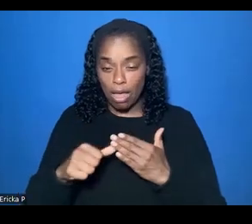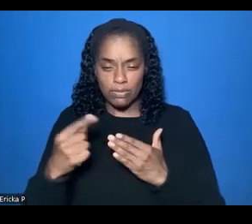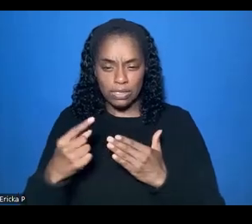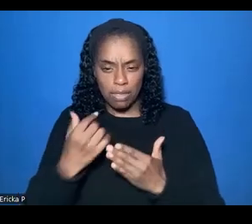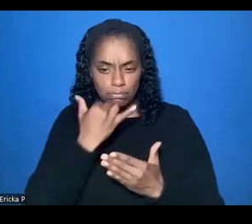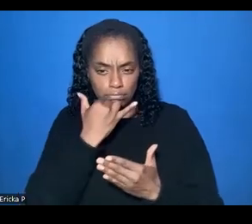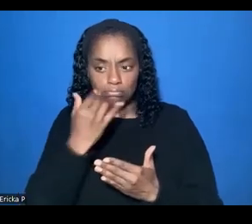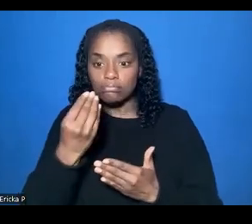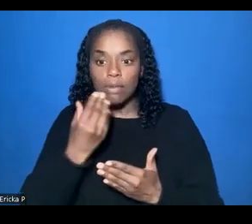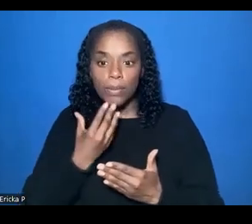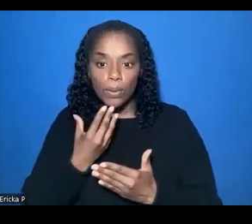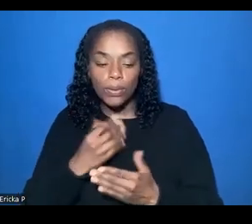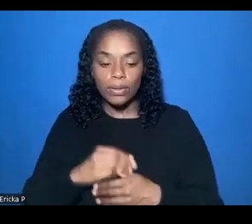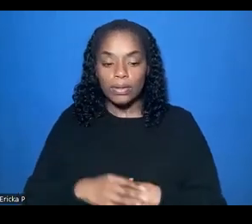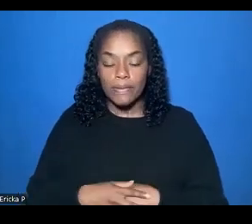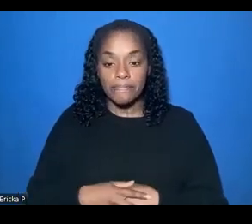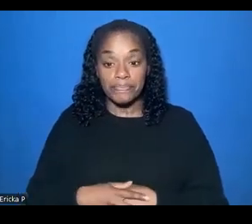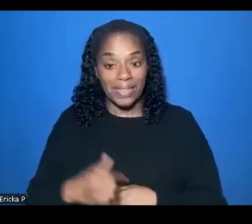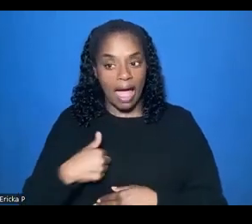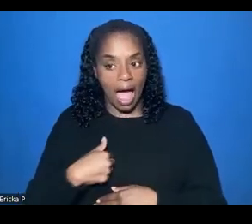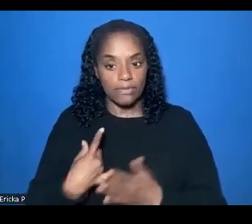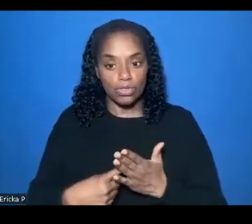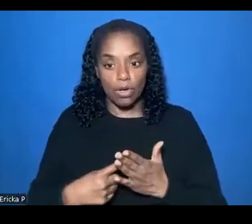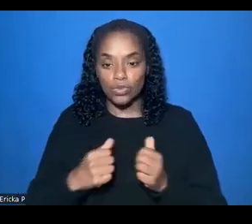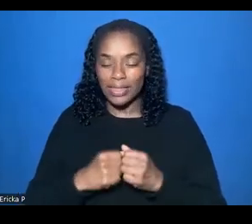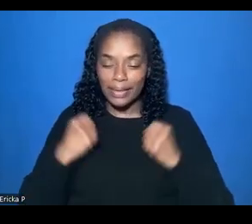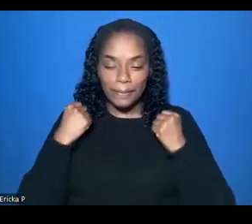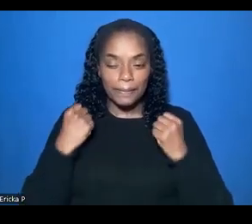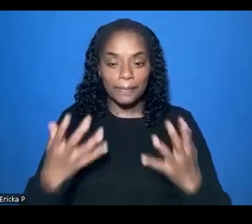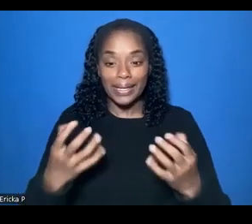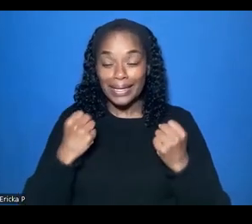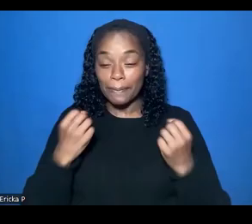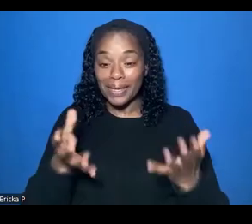I have spoken to many, many parents who have requested